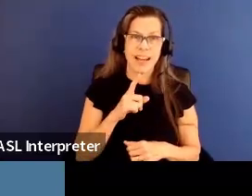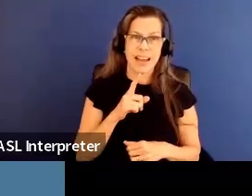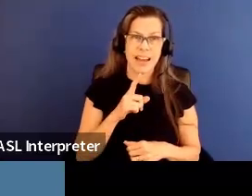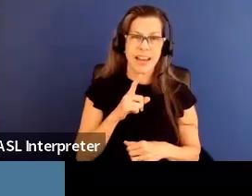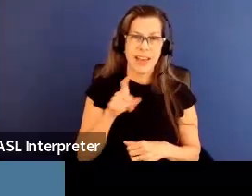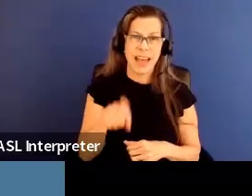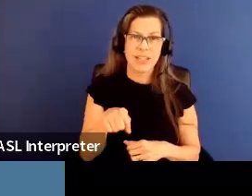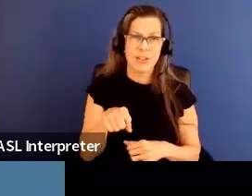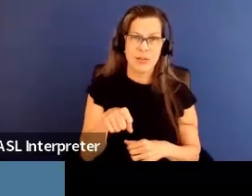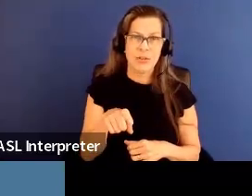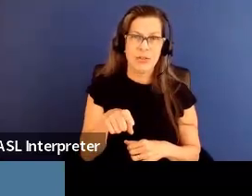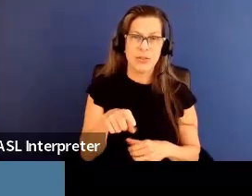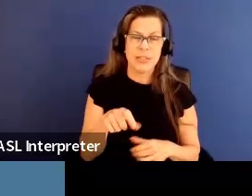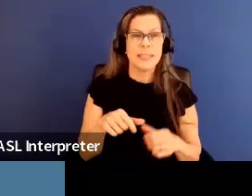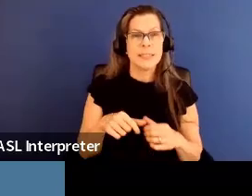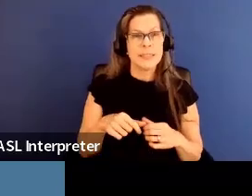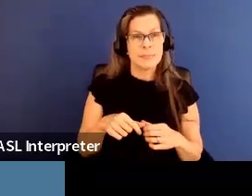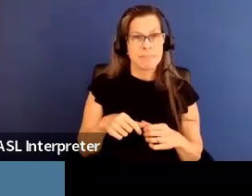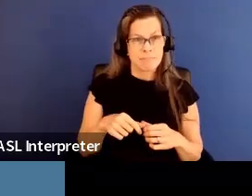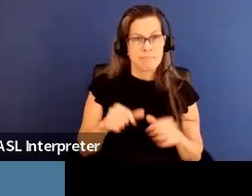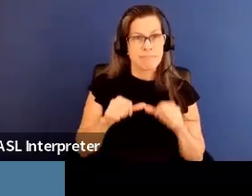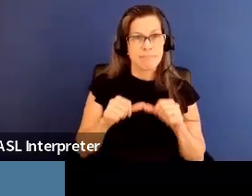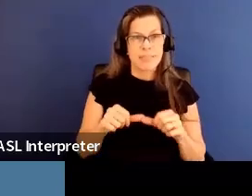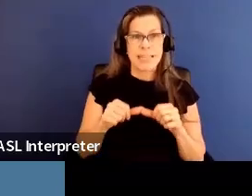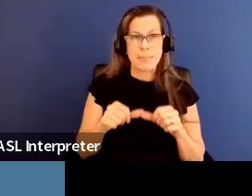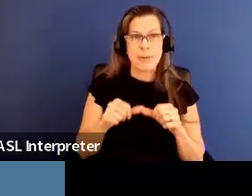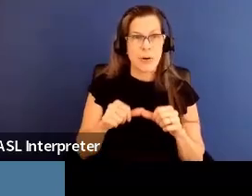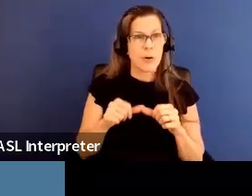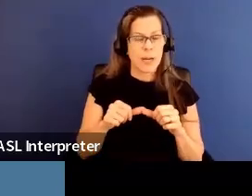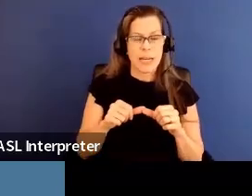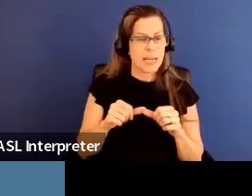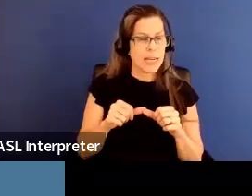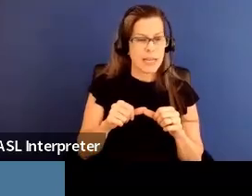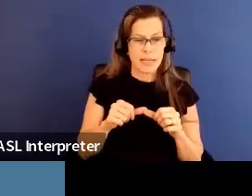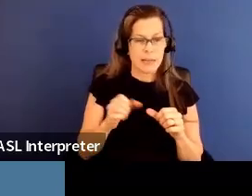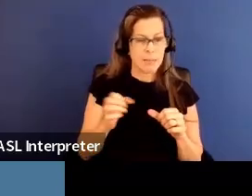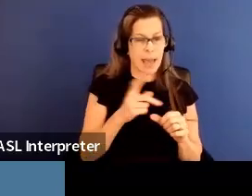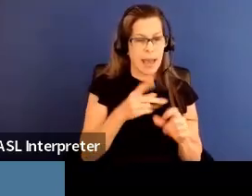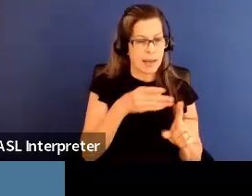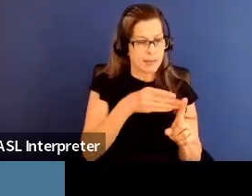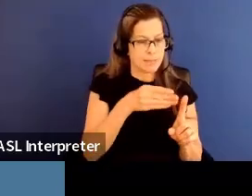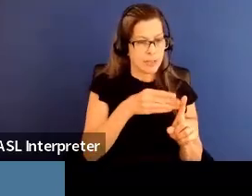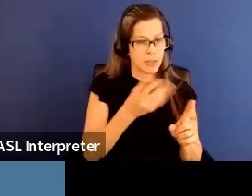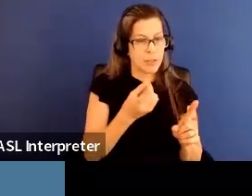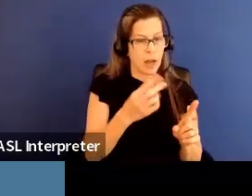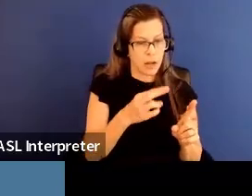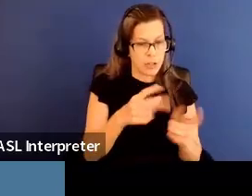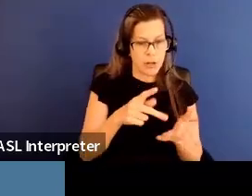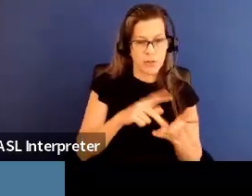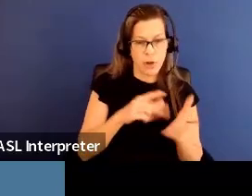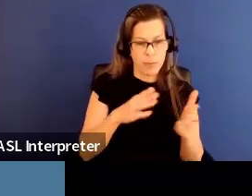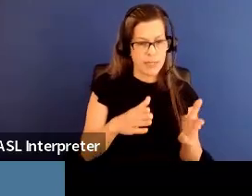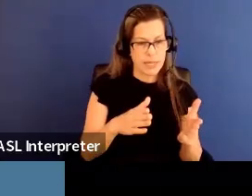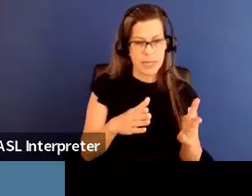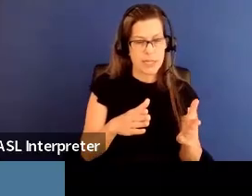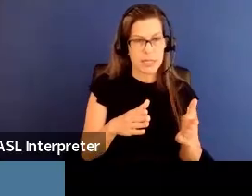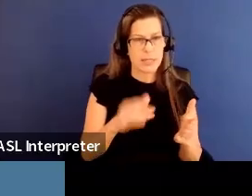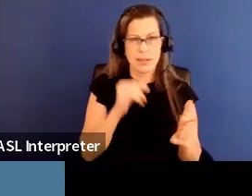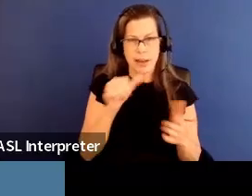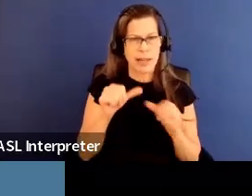bill was passed. So prior authorizations can be a huge challenge.